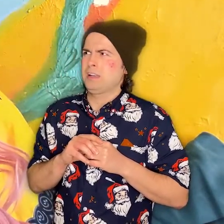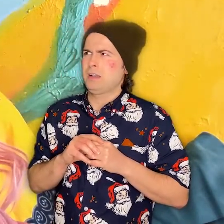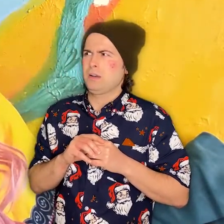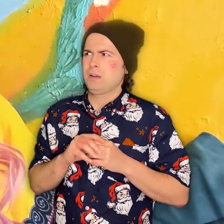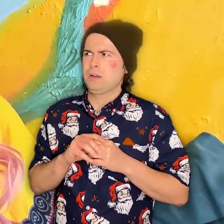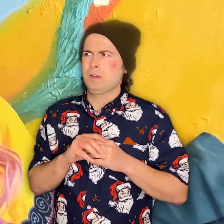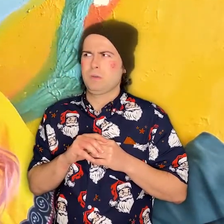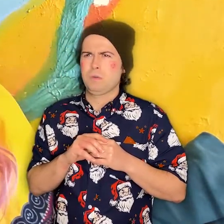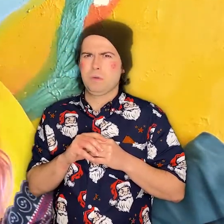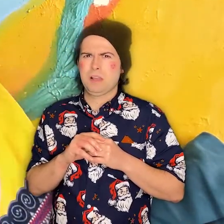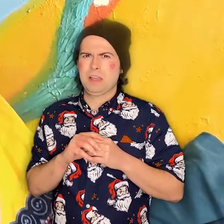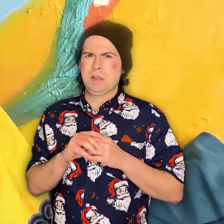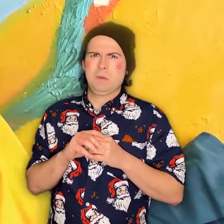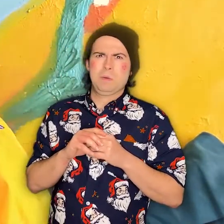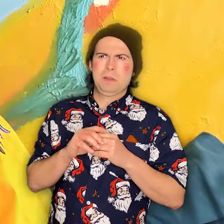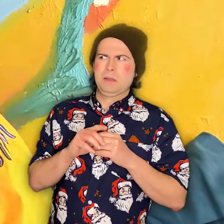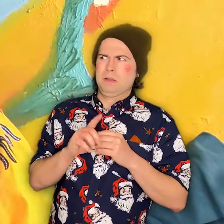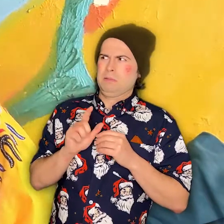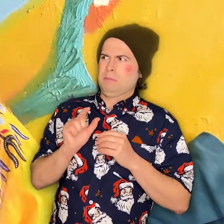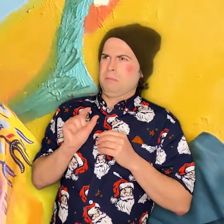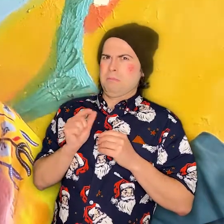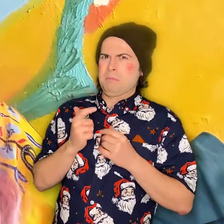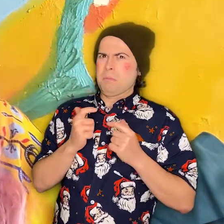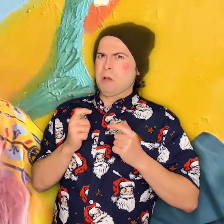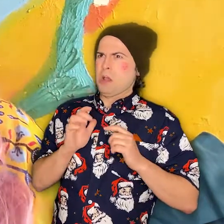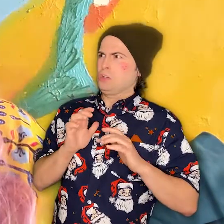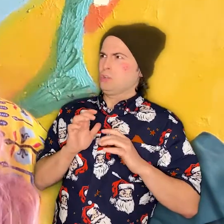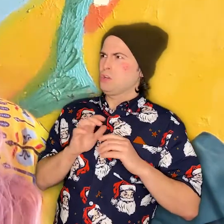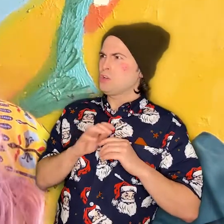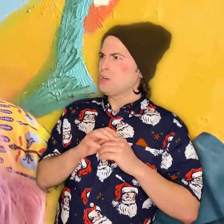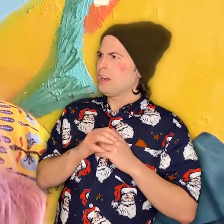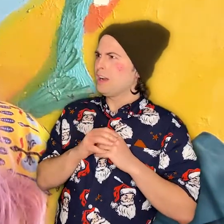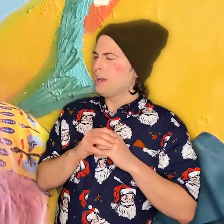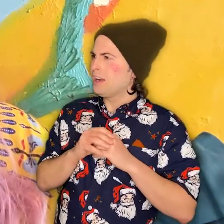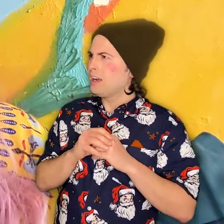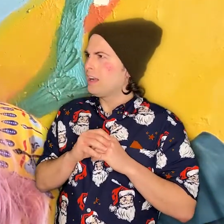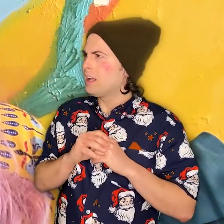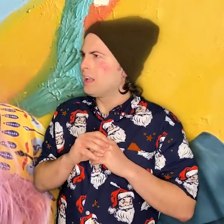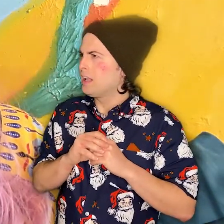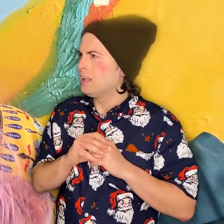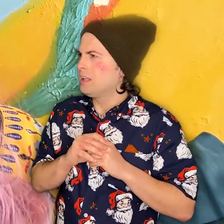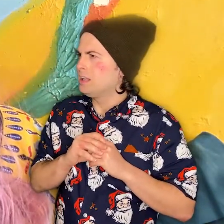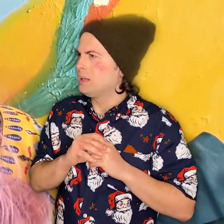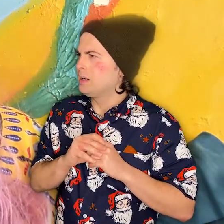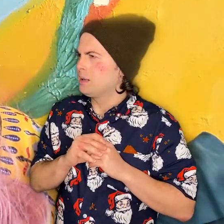Next time I’m having the korma